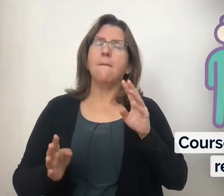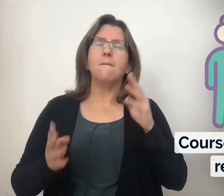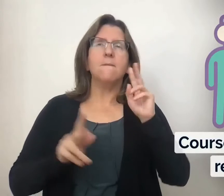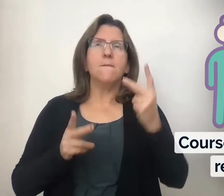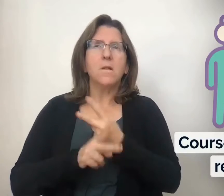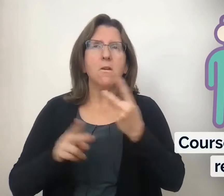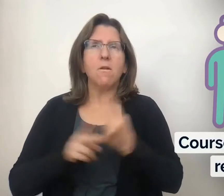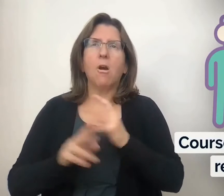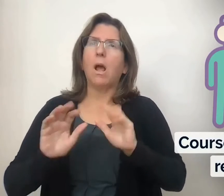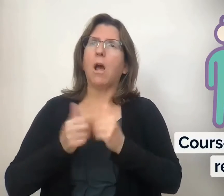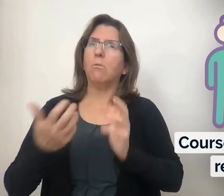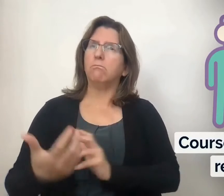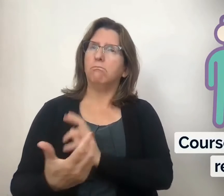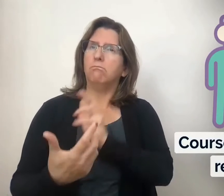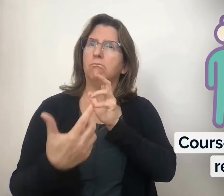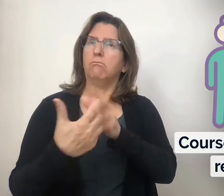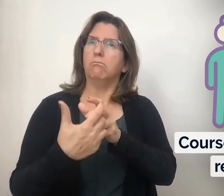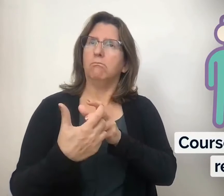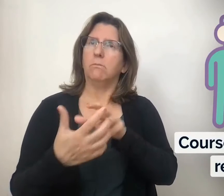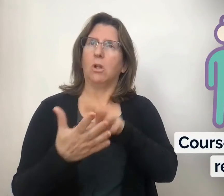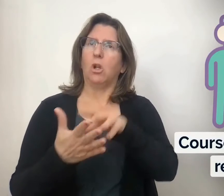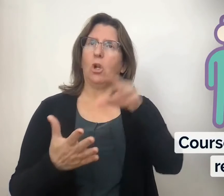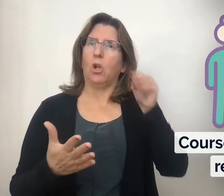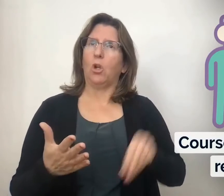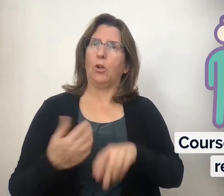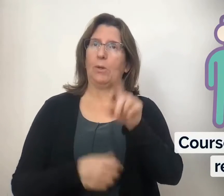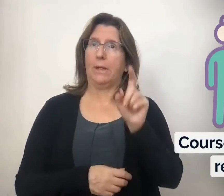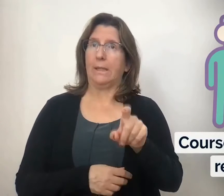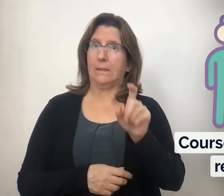The design should be considered carefully, and take into account the learners’ needs.